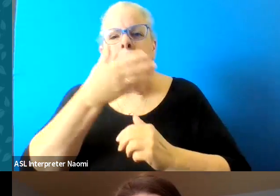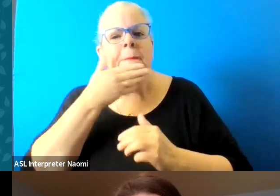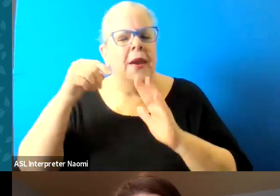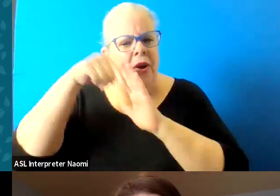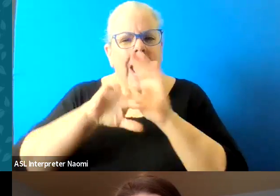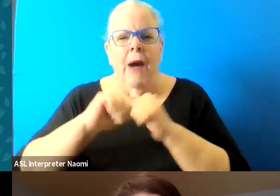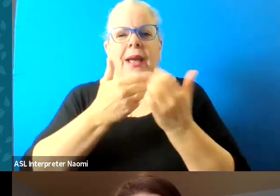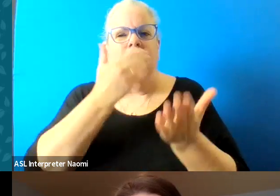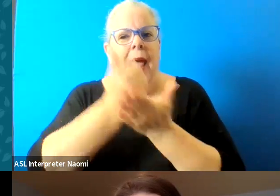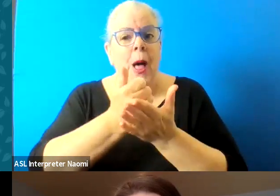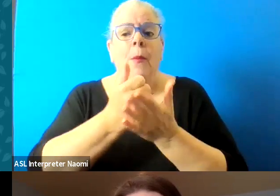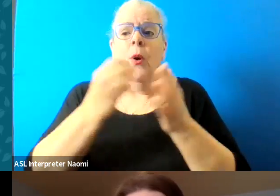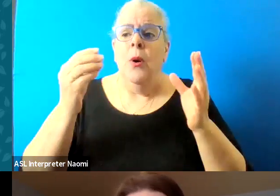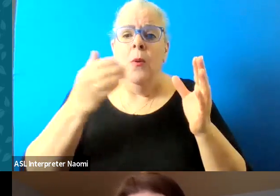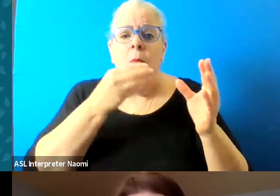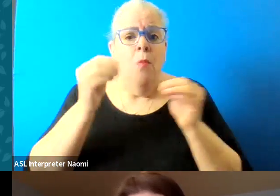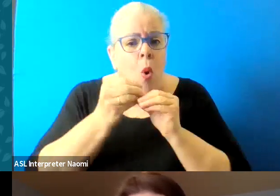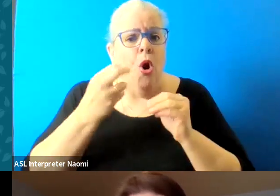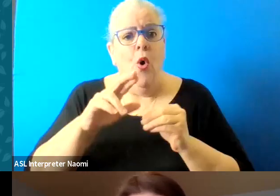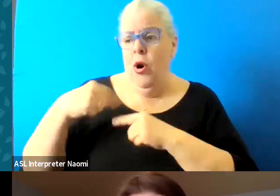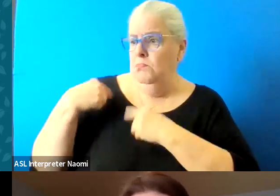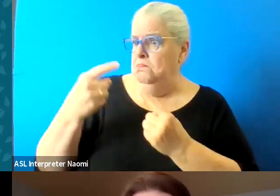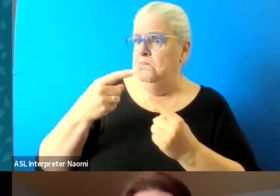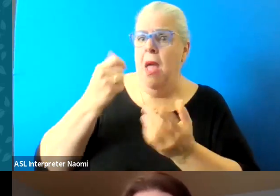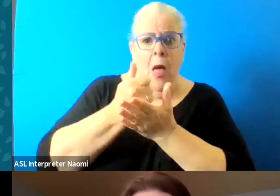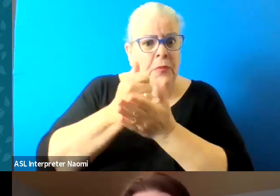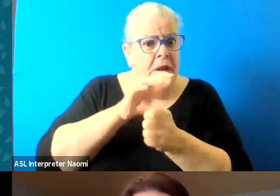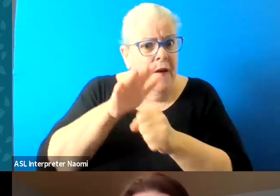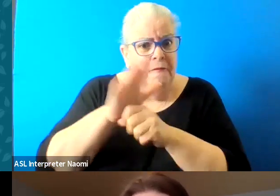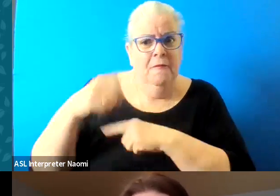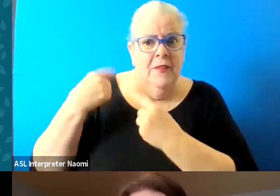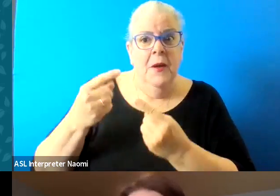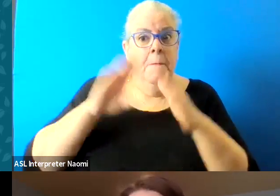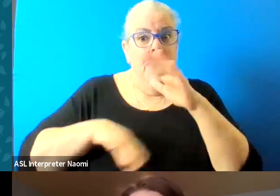or if I've helped enough bet based on, you know, my service in the past.